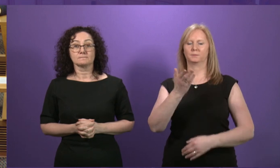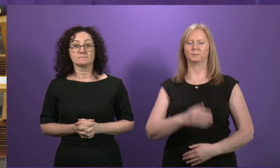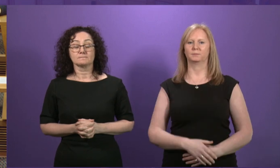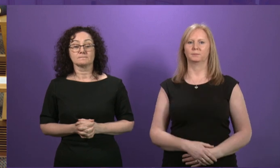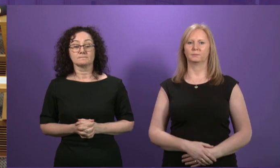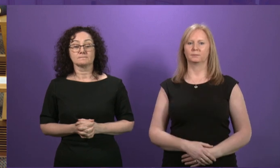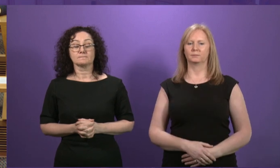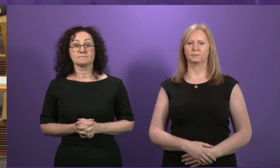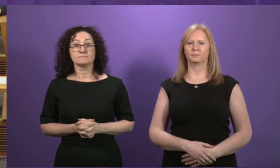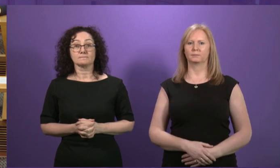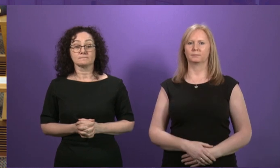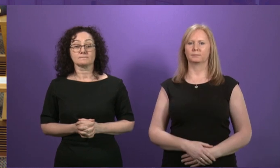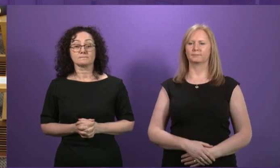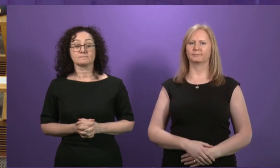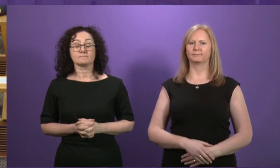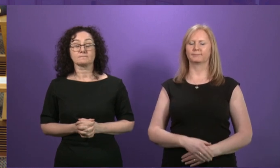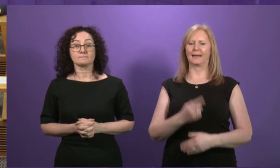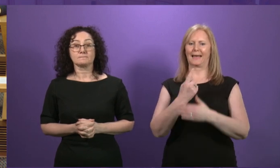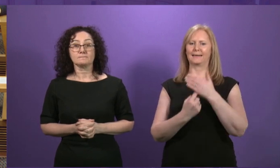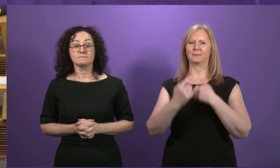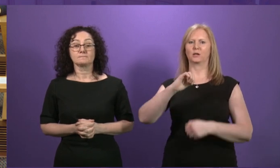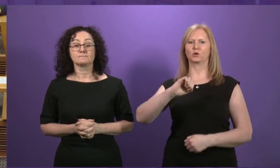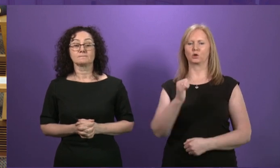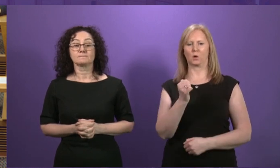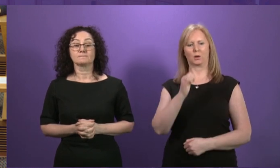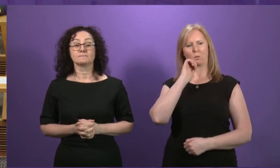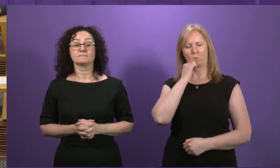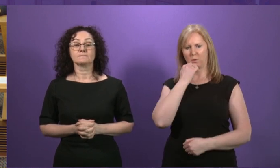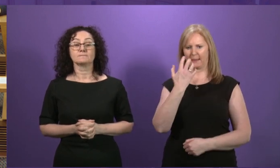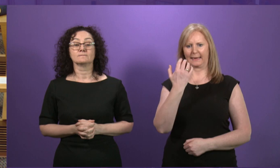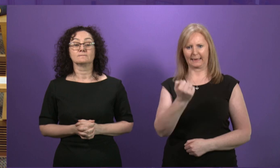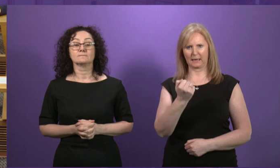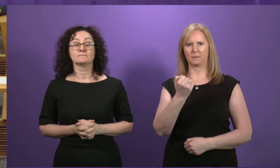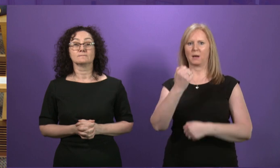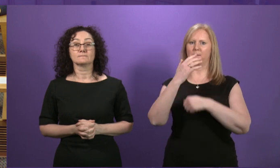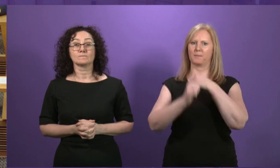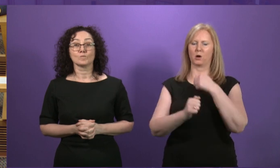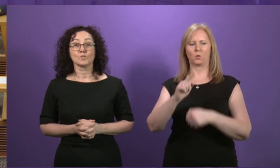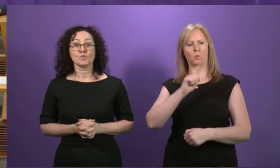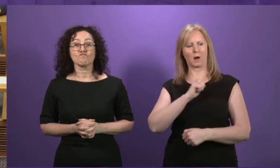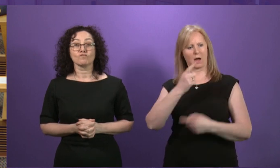“An independent Scotland will keep the pound because it is in everyone’s best interests,